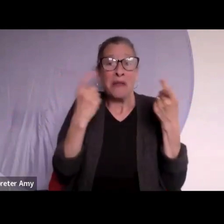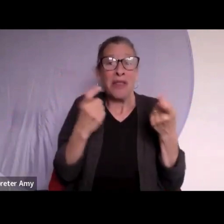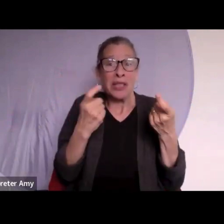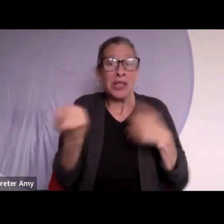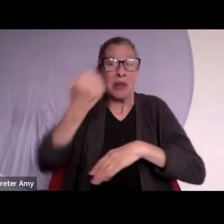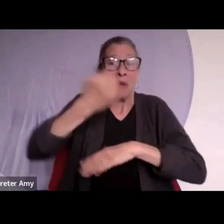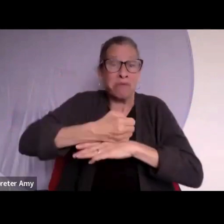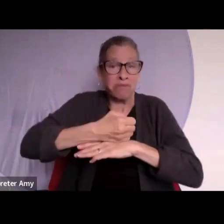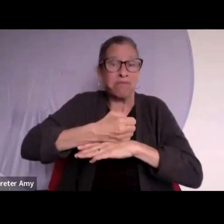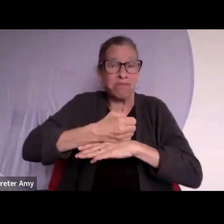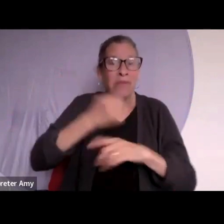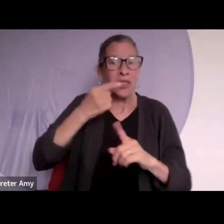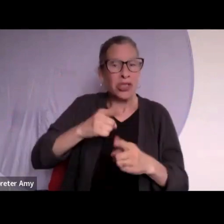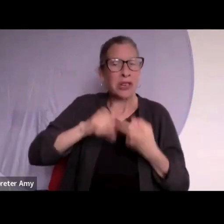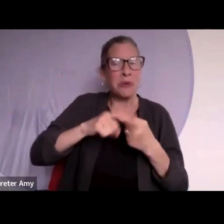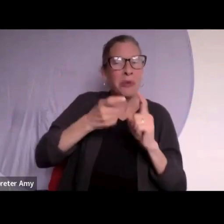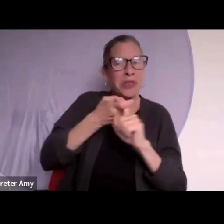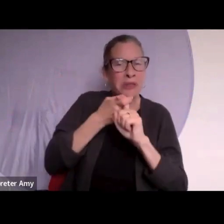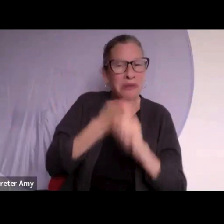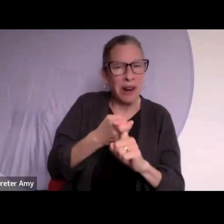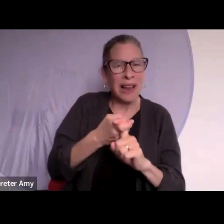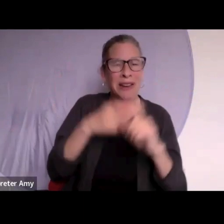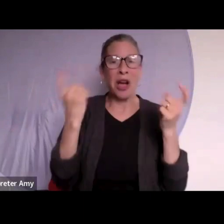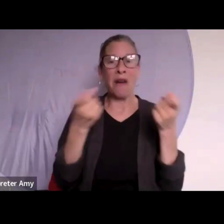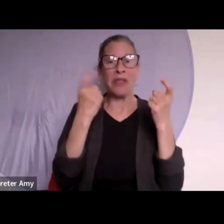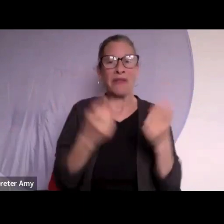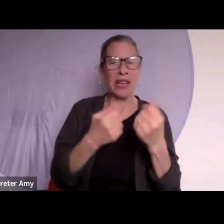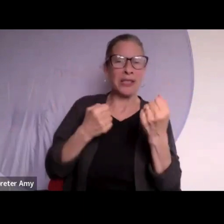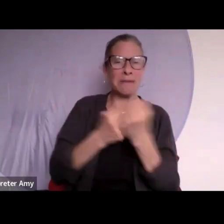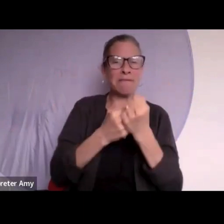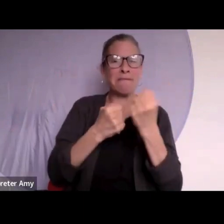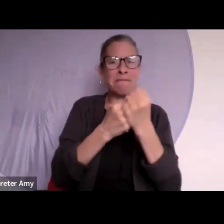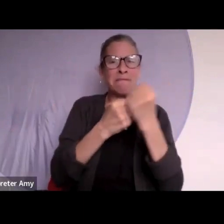advocate that has so has changed so much for all of us here in